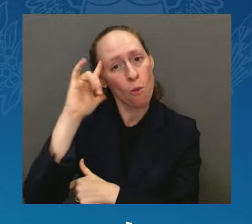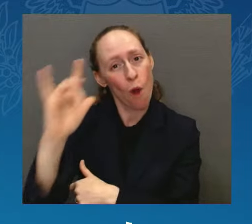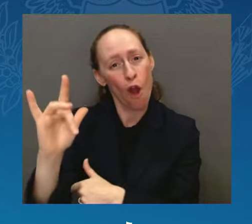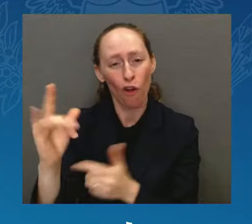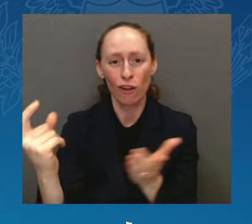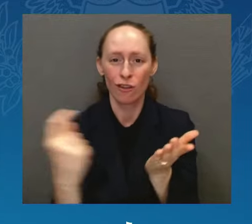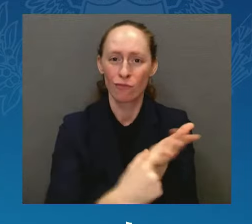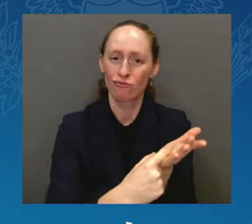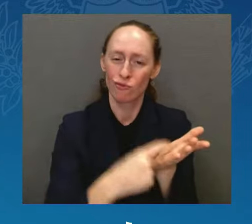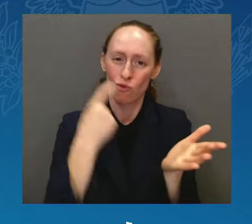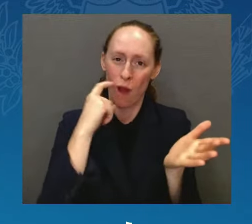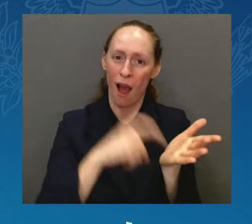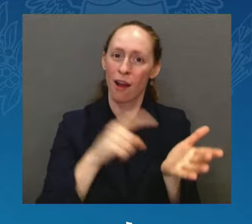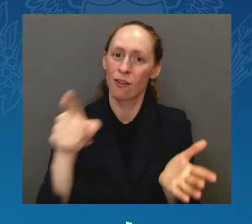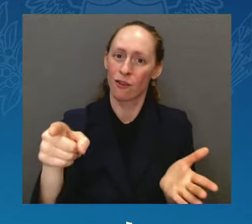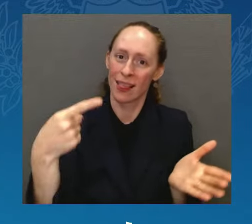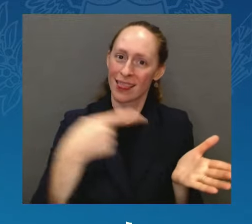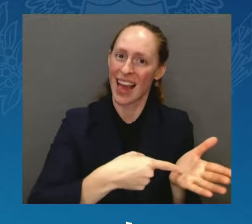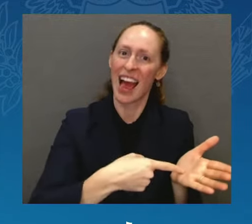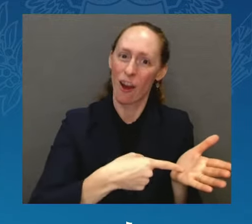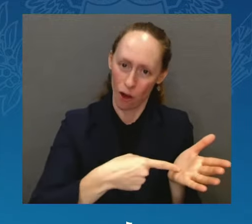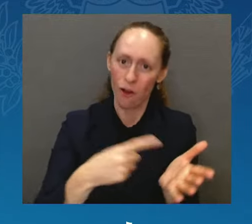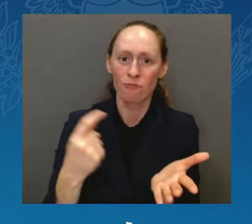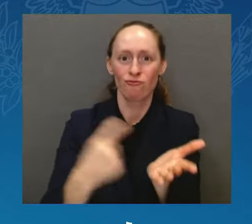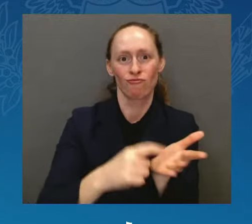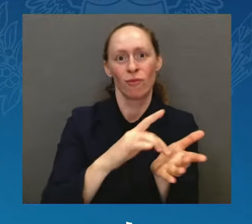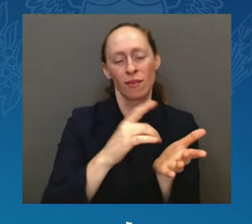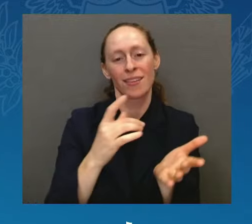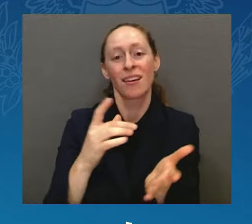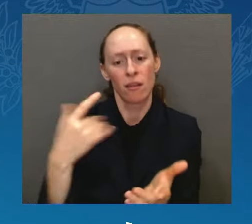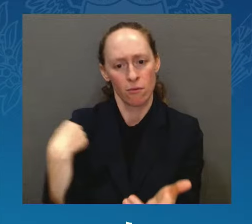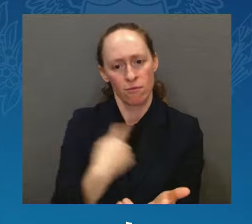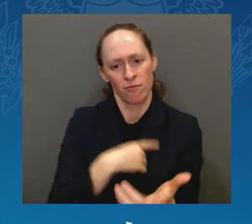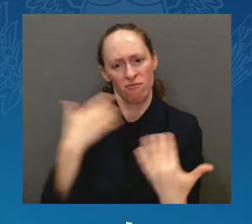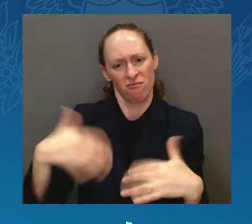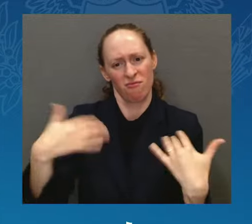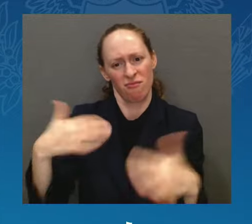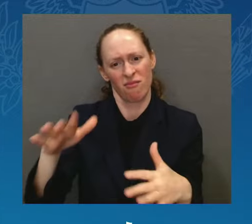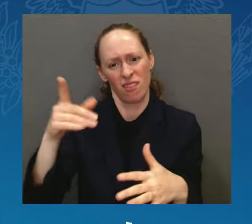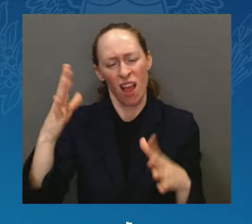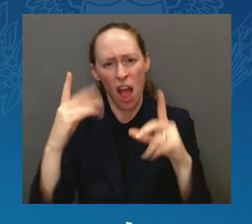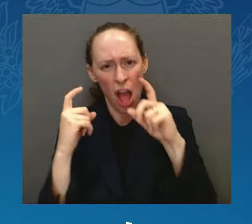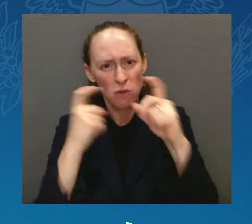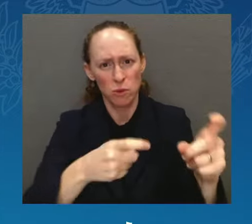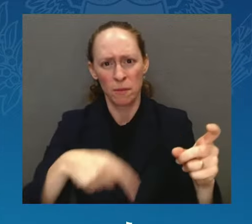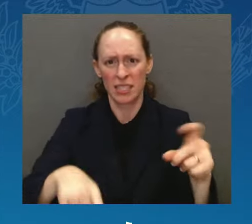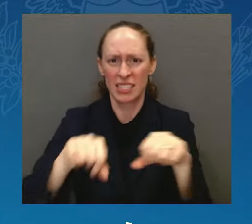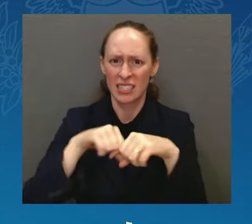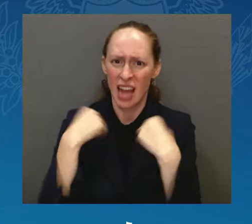But her whole story -- the people she helped, the rights she fought to protect,